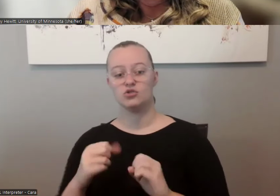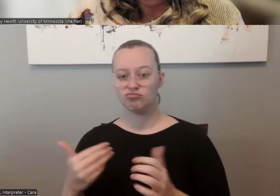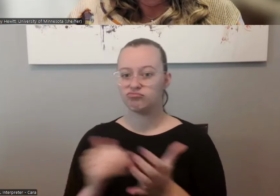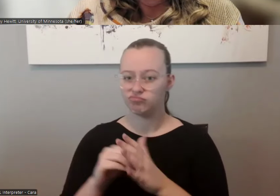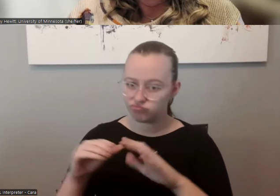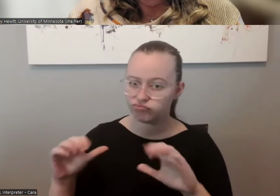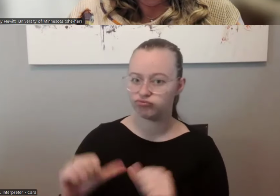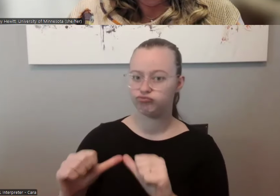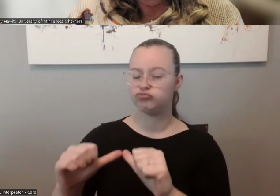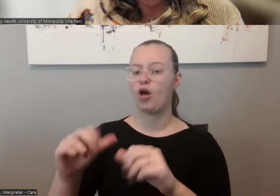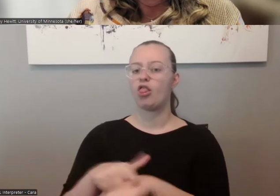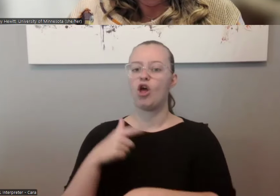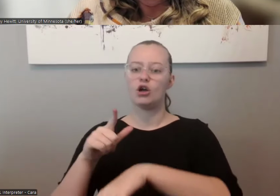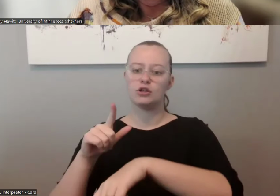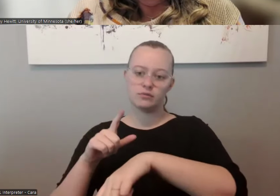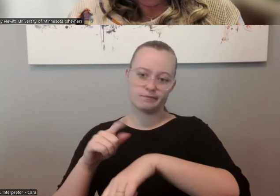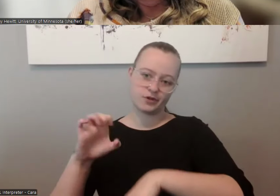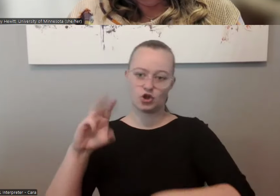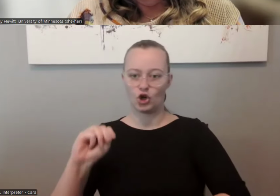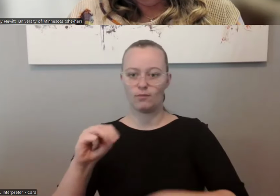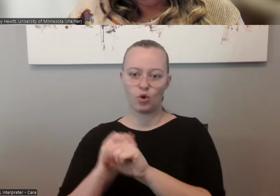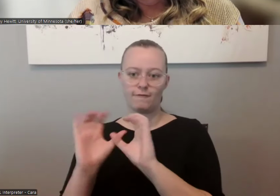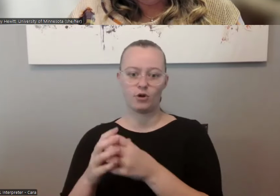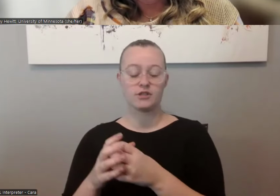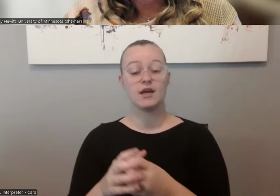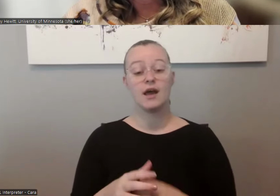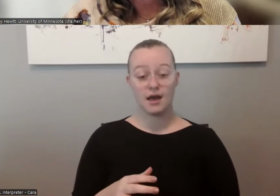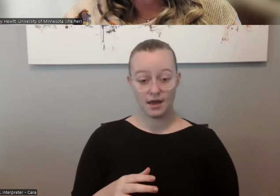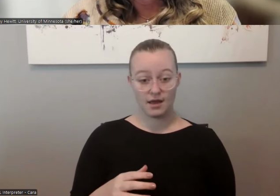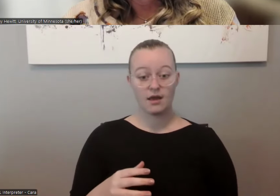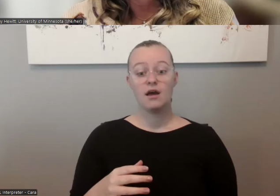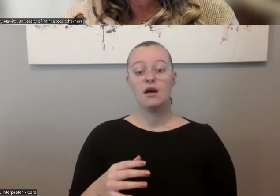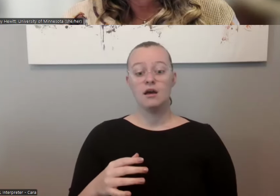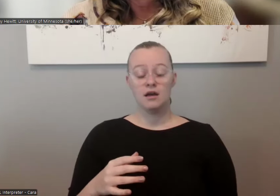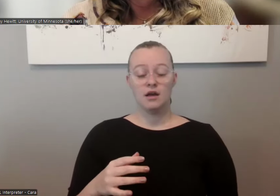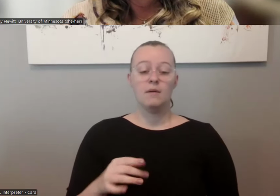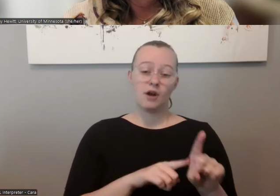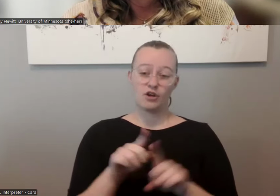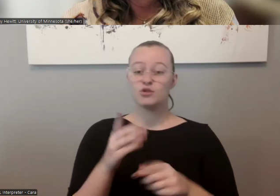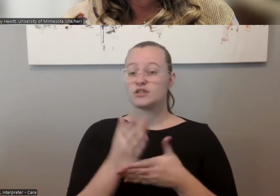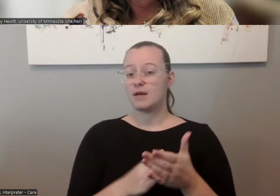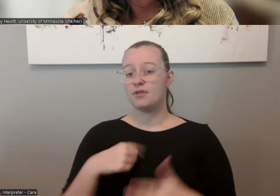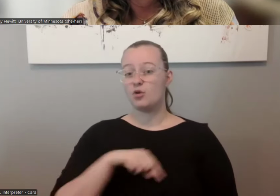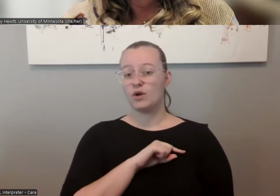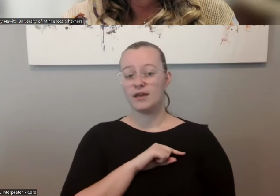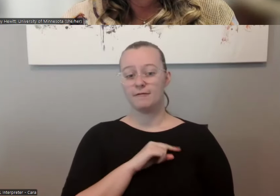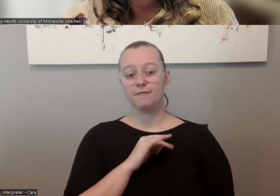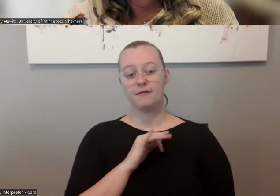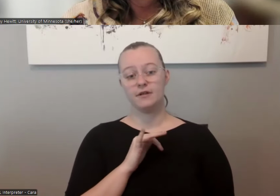workforce, including not only the initiatives that were in our policy guide, but also some that we've turned up in the months since it